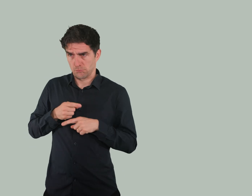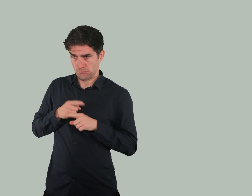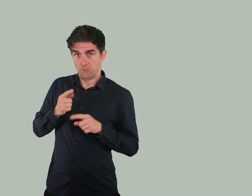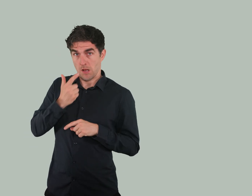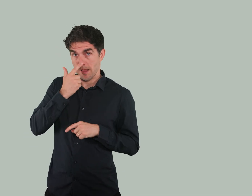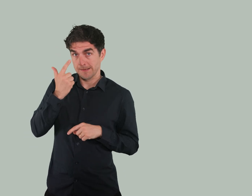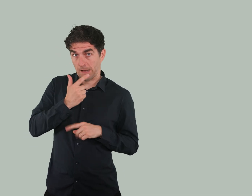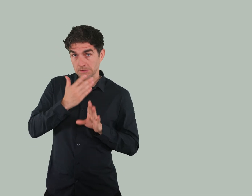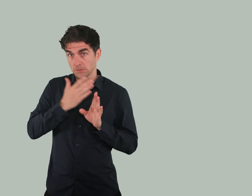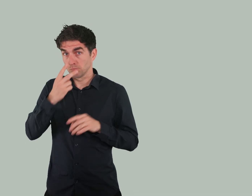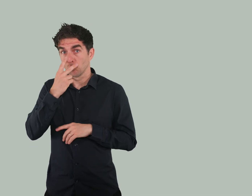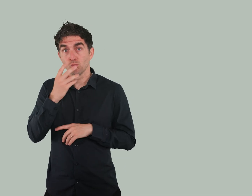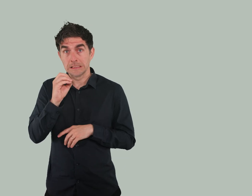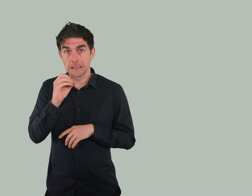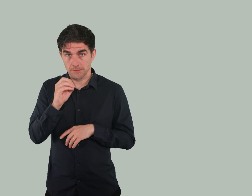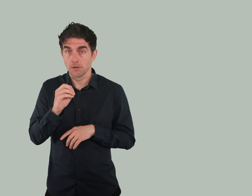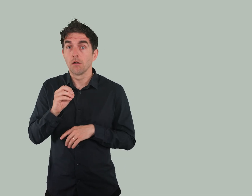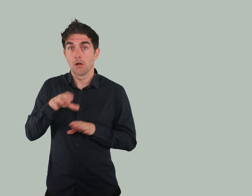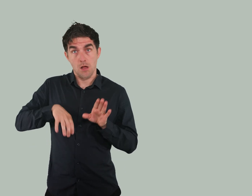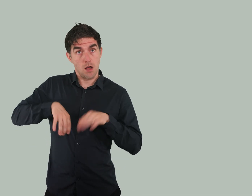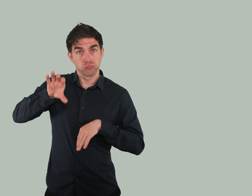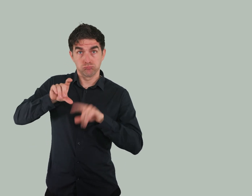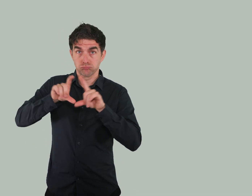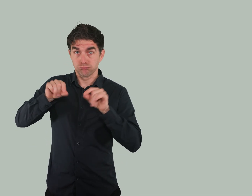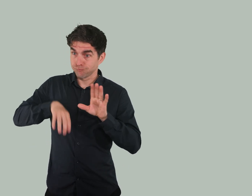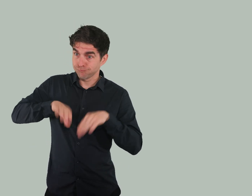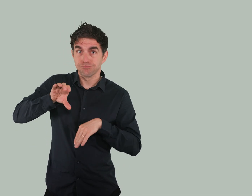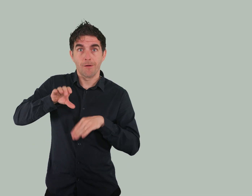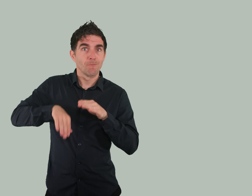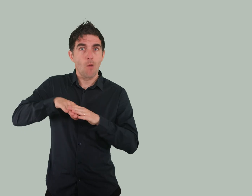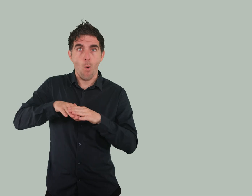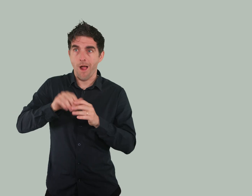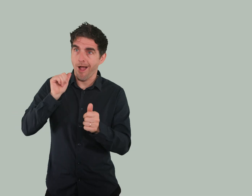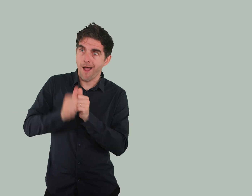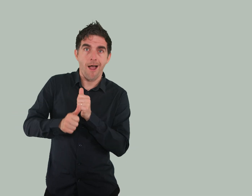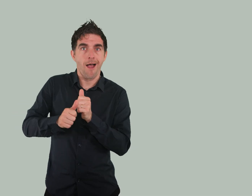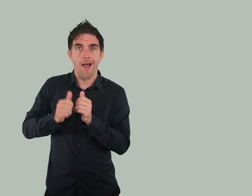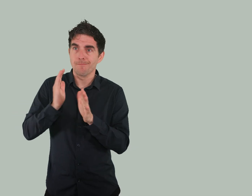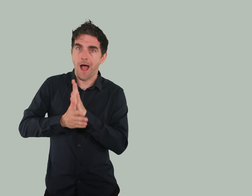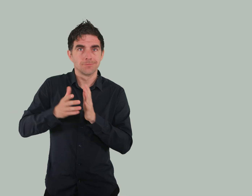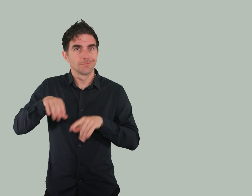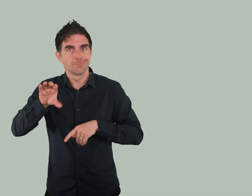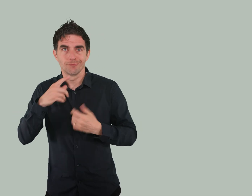The proportion of 17- to 20-year-olds holding a full driving licence